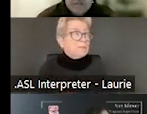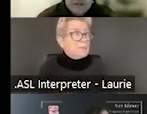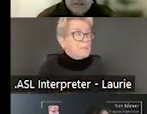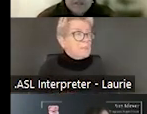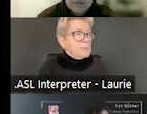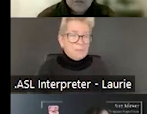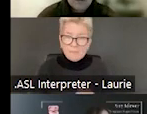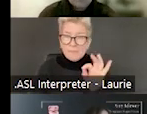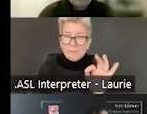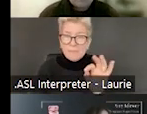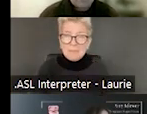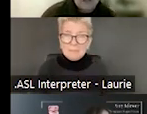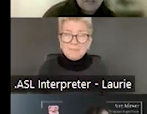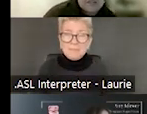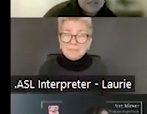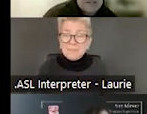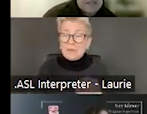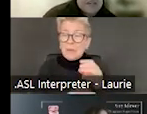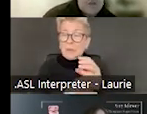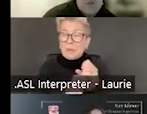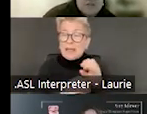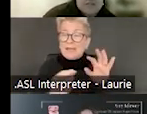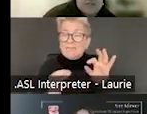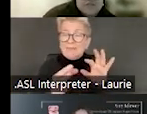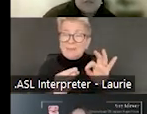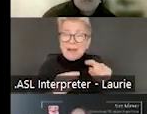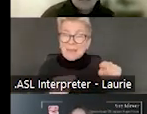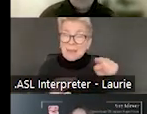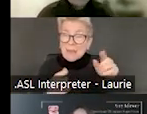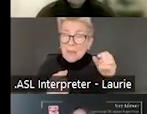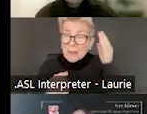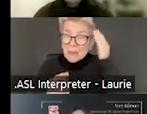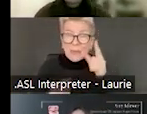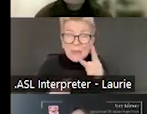All right - so we've gotten some feedback that you all want to know who is here, so if you'd like to,